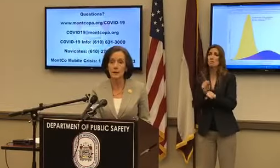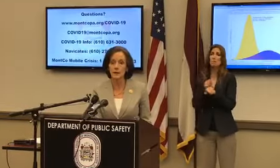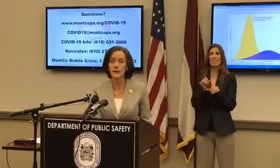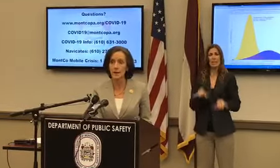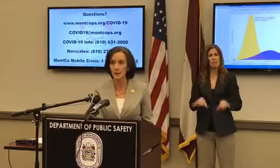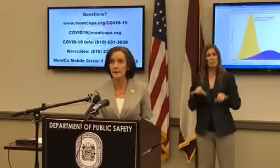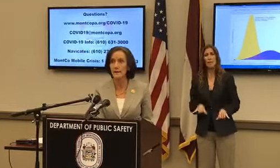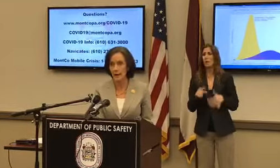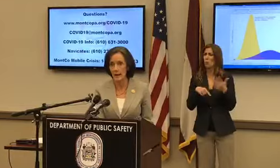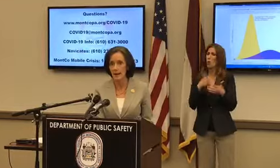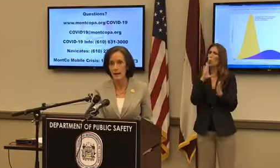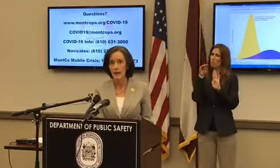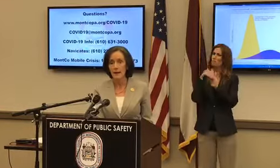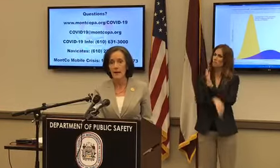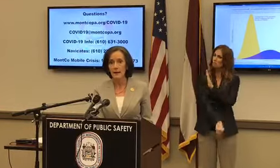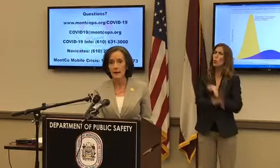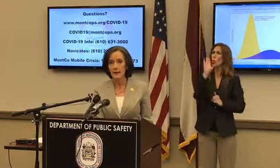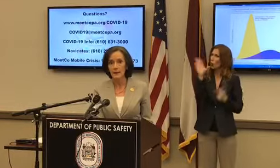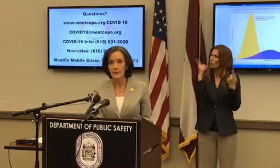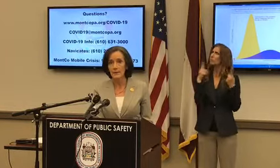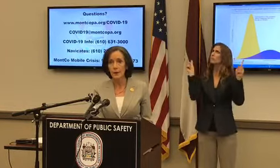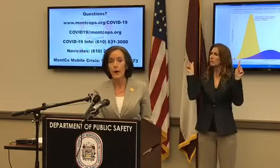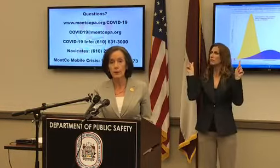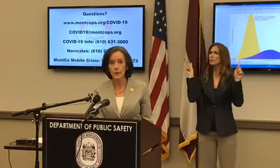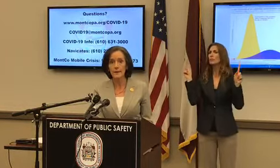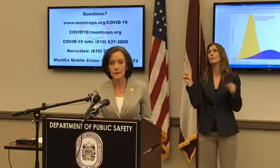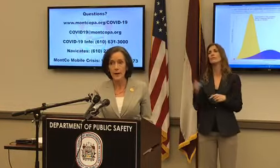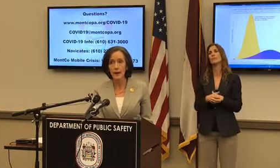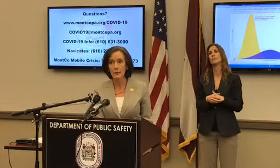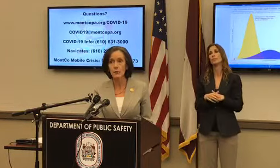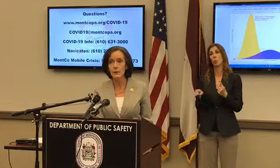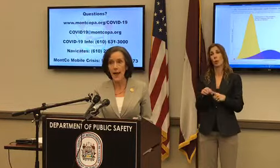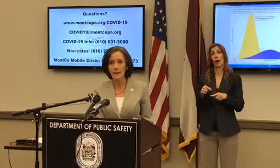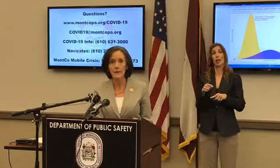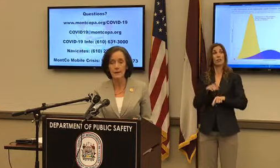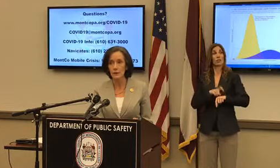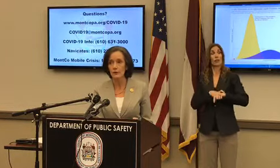continue to get our cases down and when it's time to relax some of these